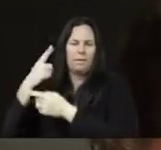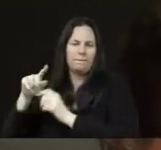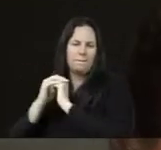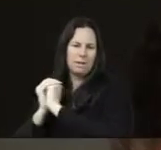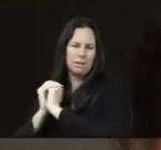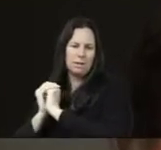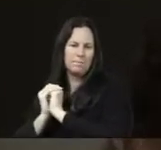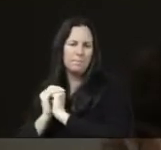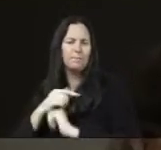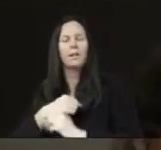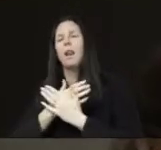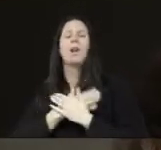I do love my father.